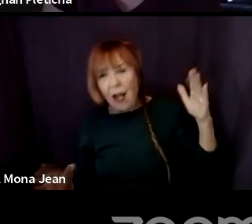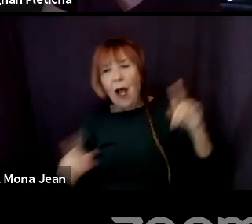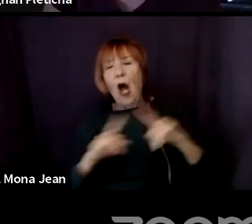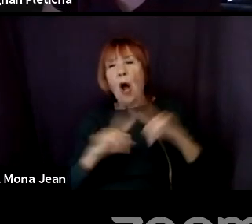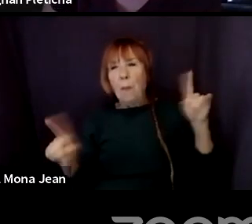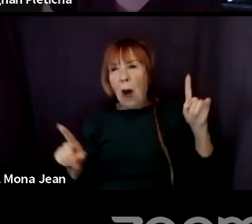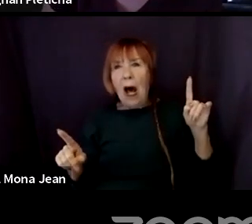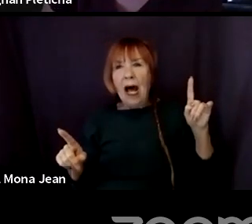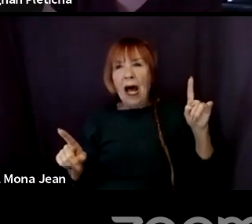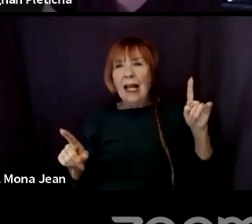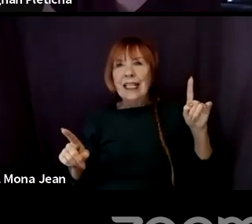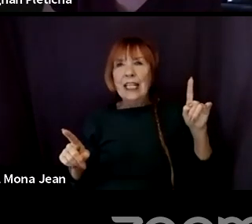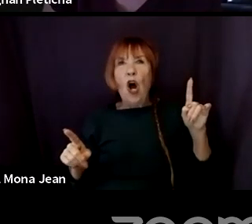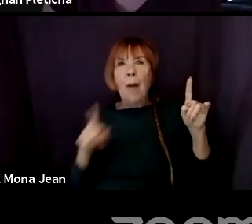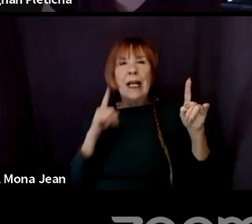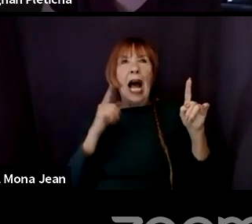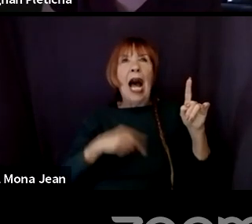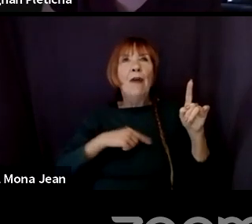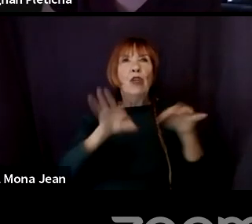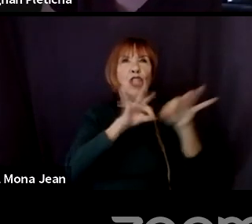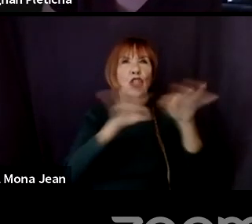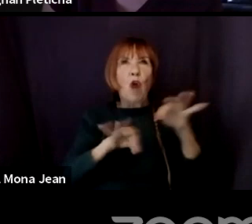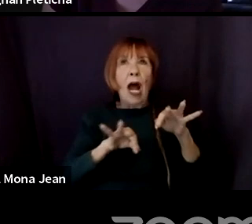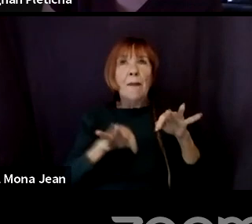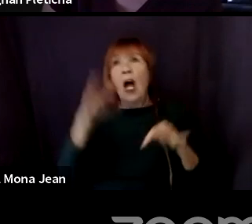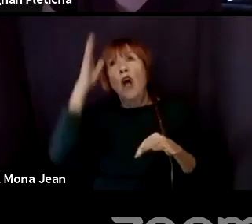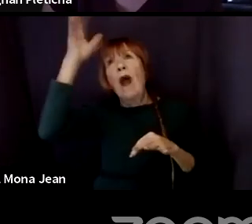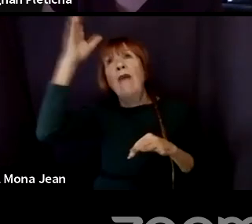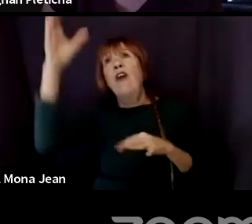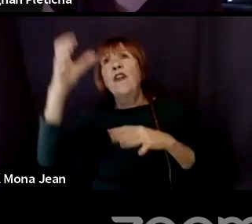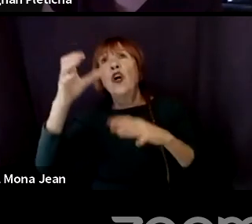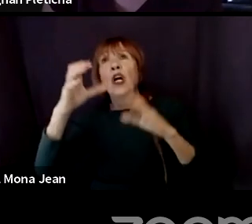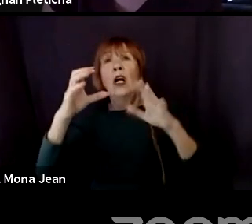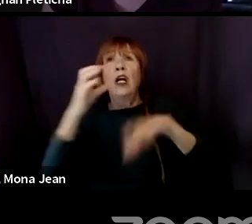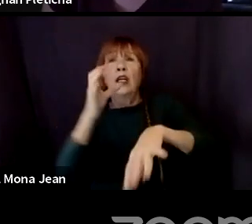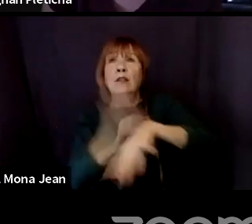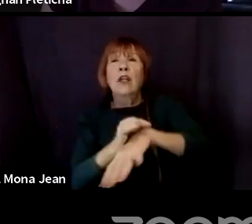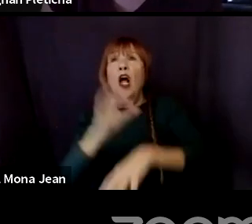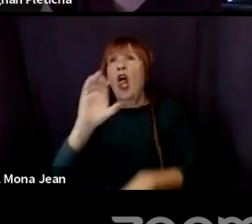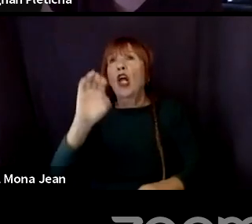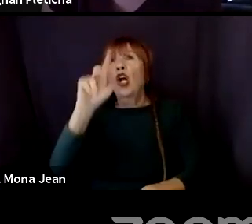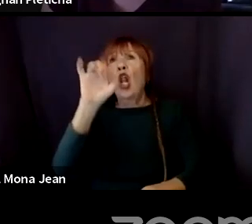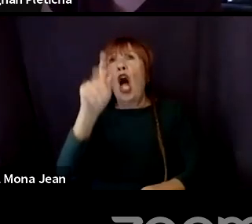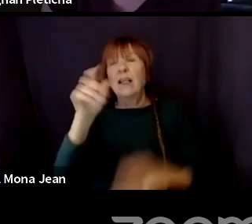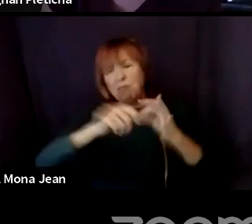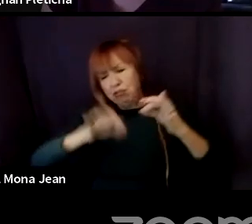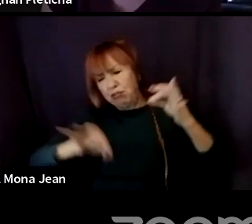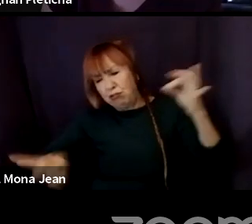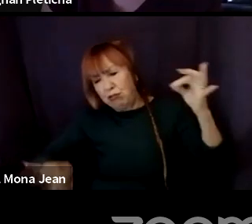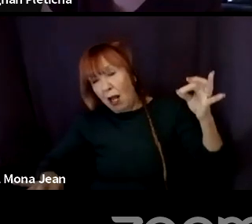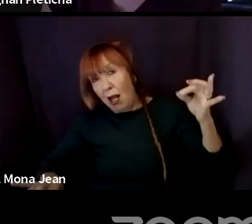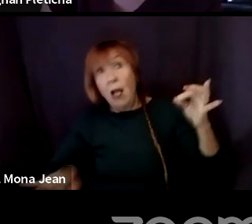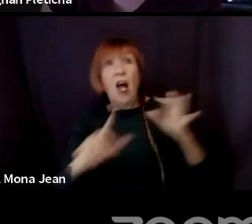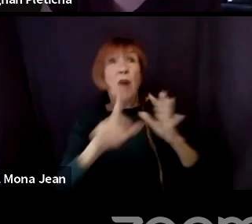I just need to know what it looks like and if there's thing (mumbles) out it right, but that the TV is a really spare medium